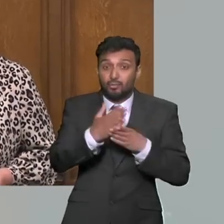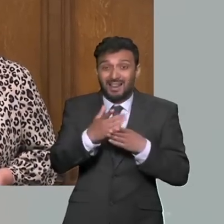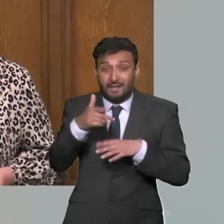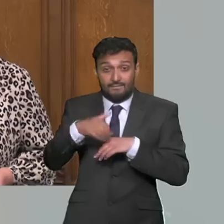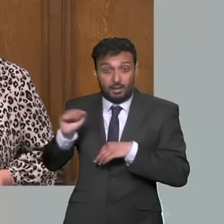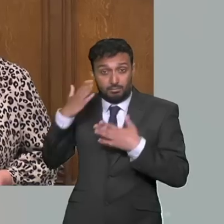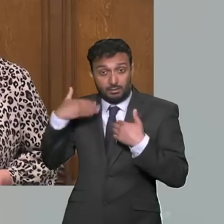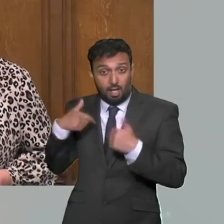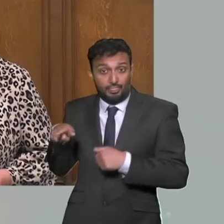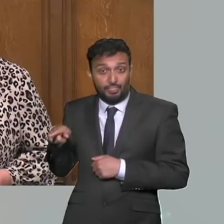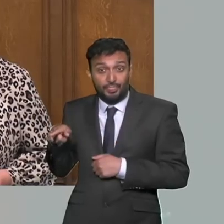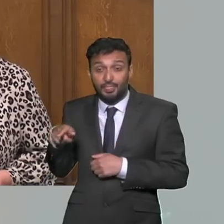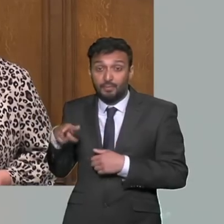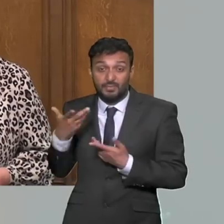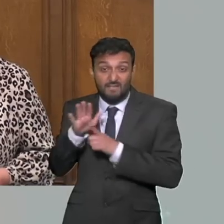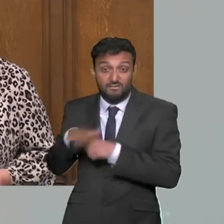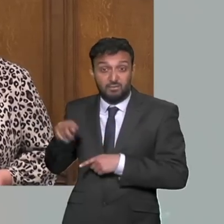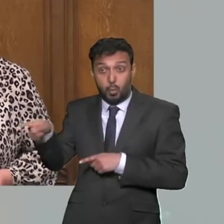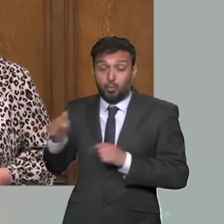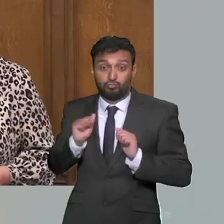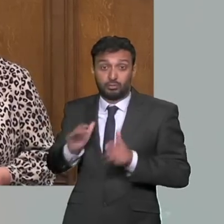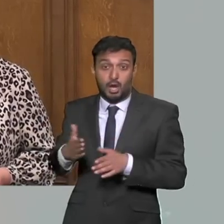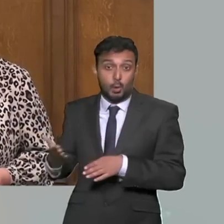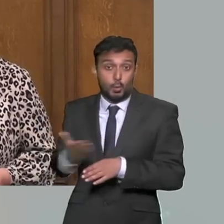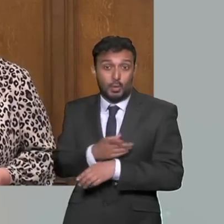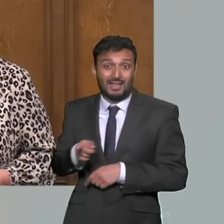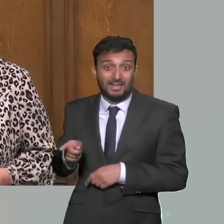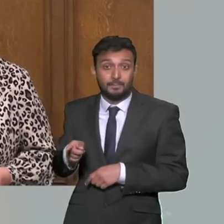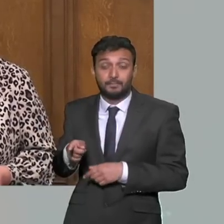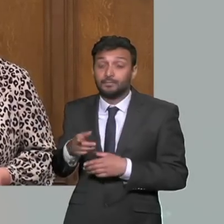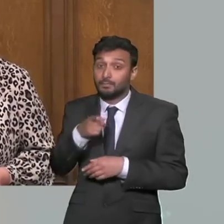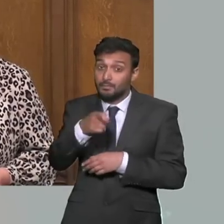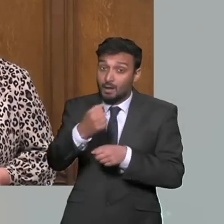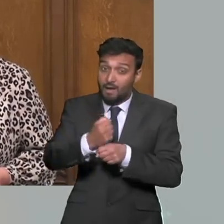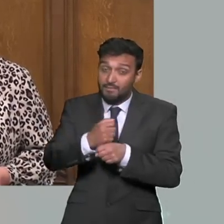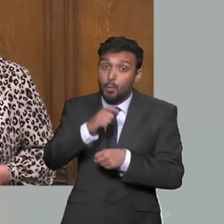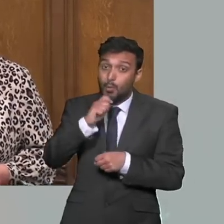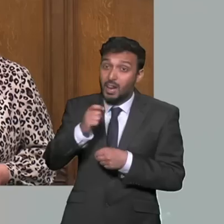Will the Prime Minister offer Bob’s partner, Stephen Honeyman, a posthumous apology and